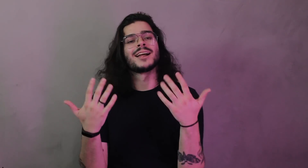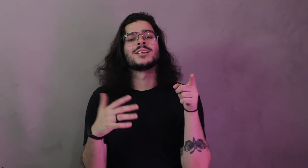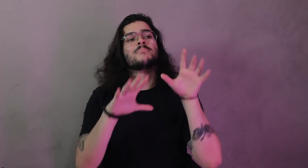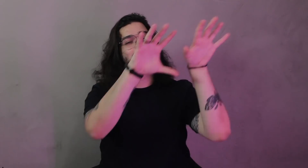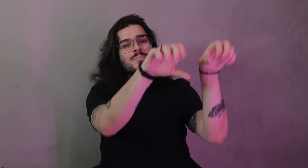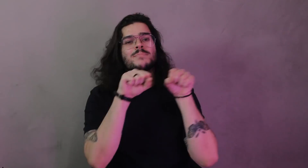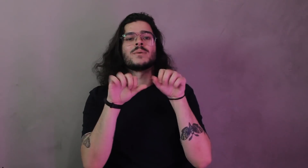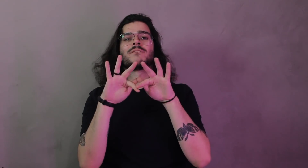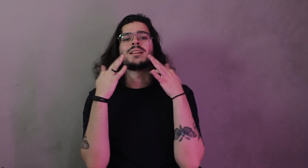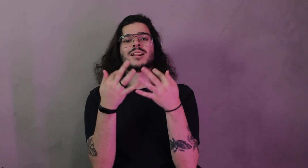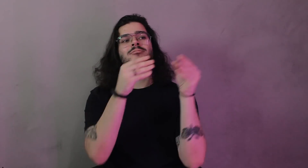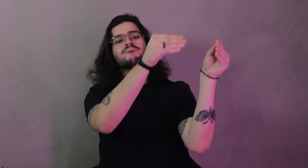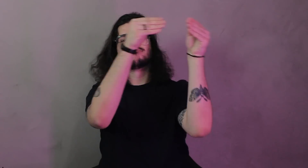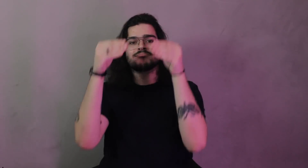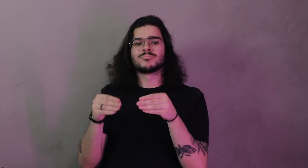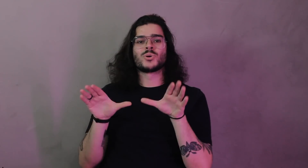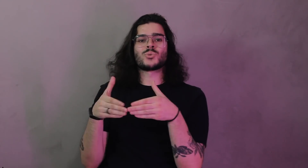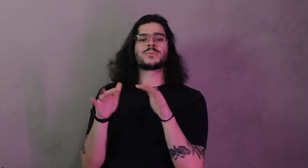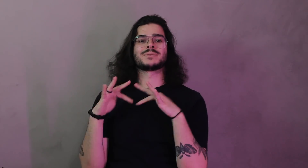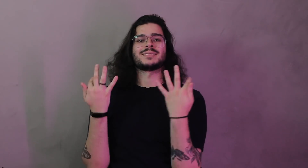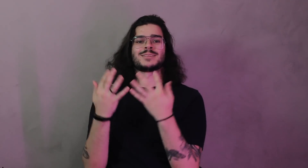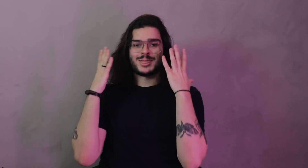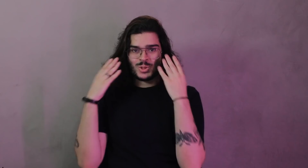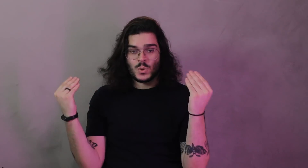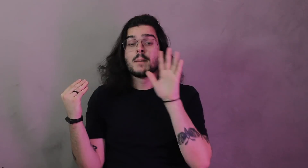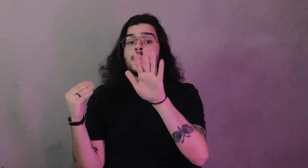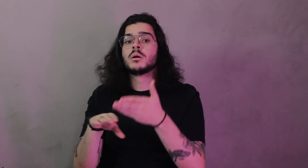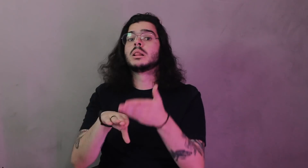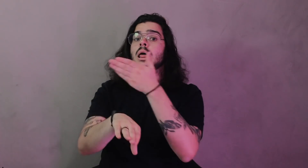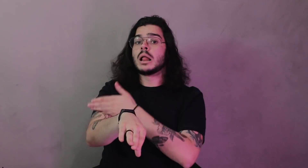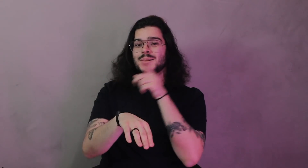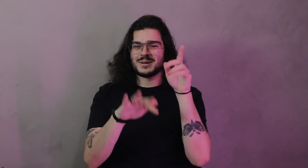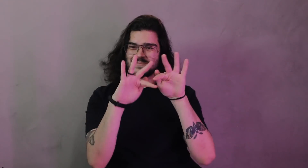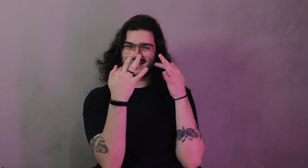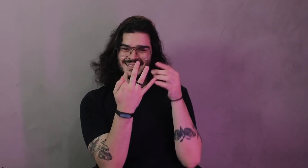and bring her family, which was previously hidden